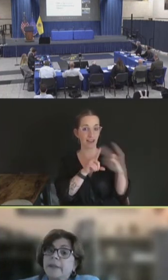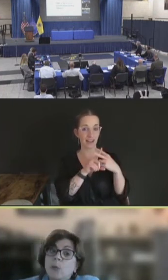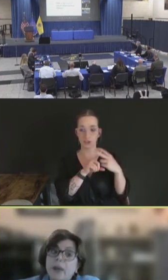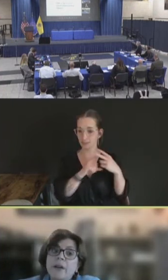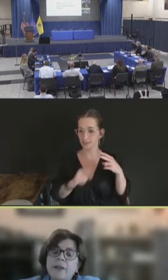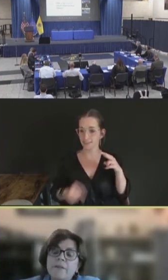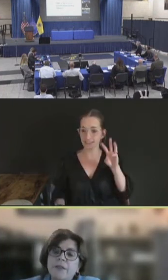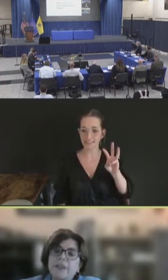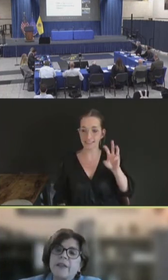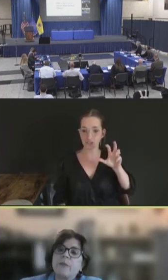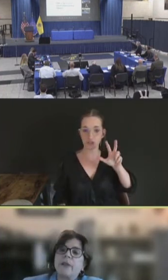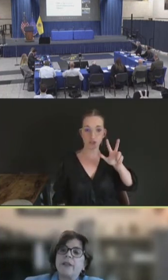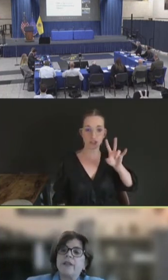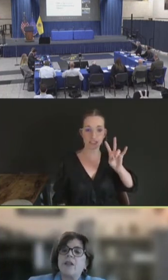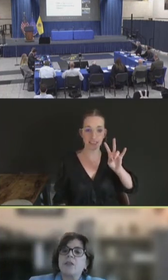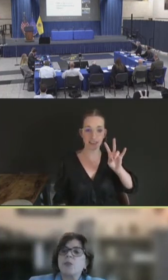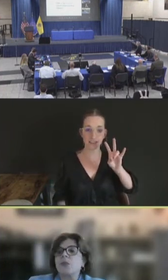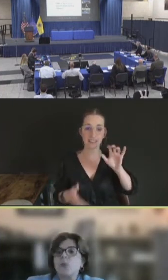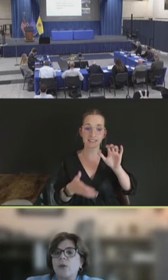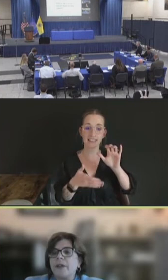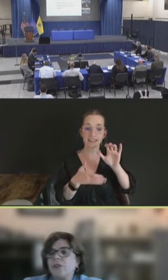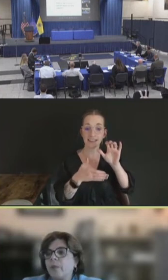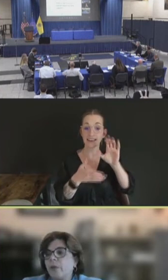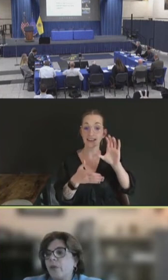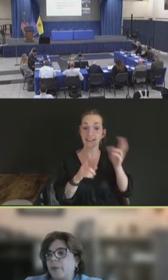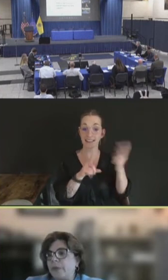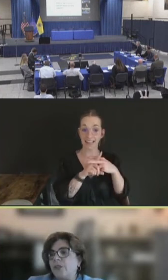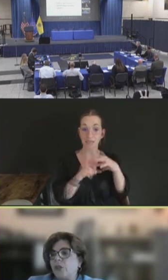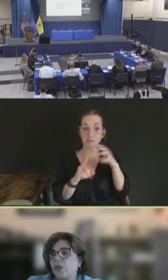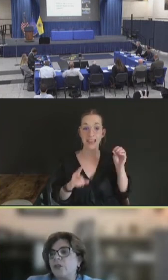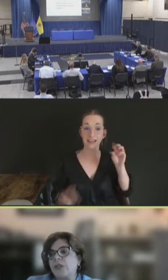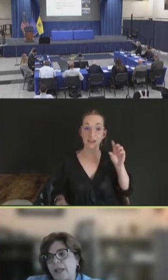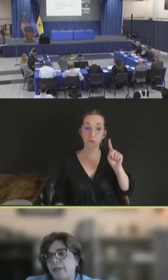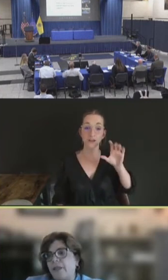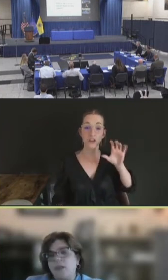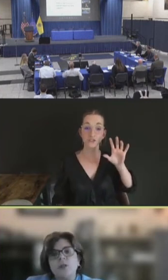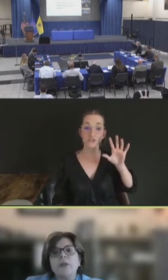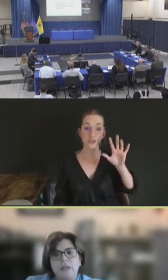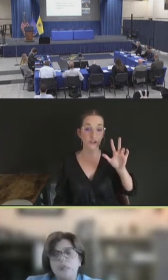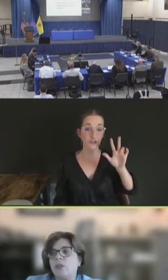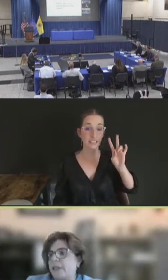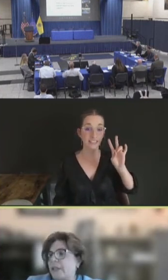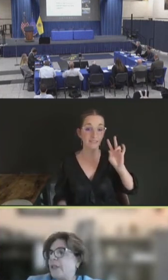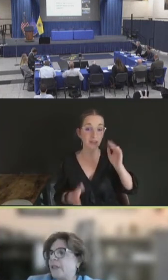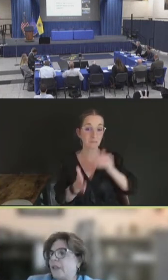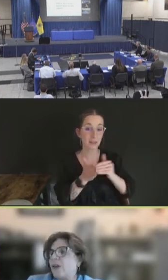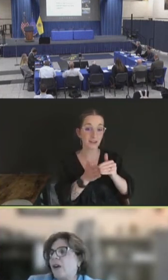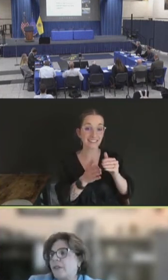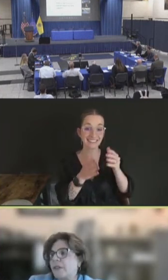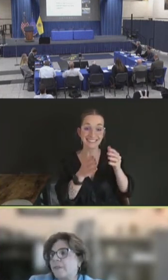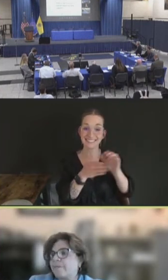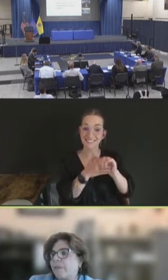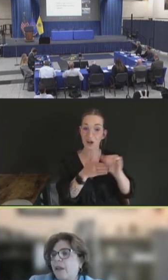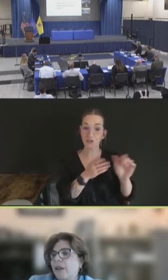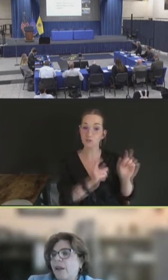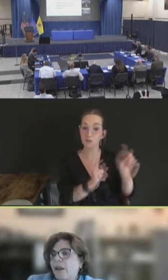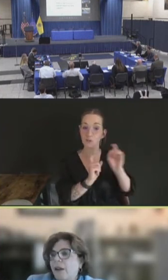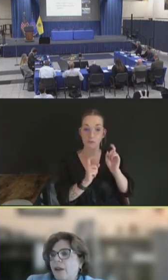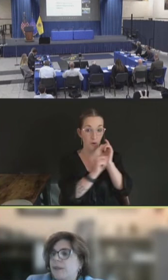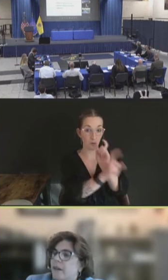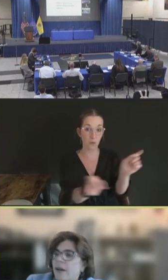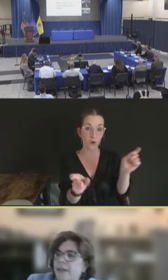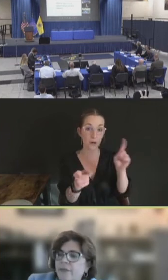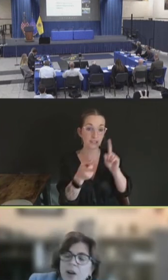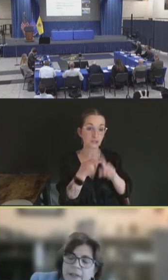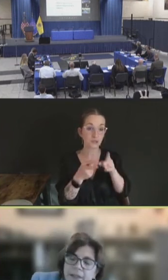$157 million was awarded to both petitioners and including attorney's fees and costs. As of August